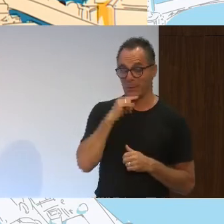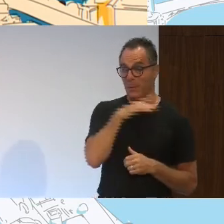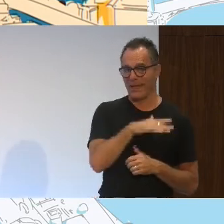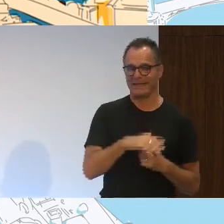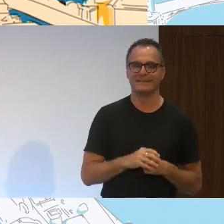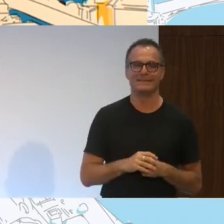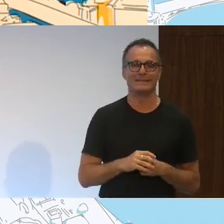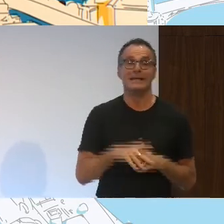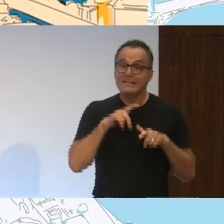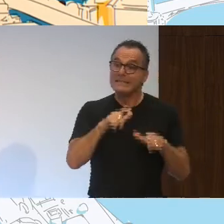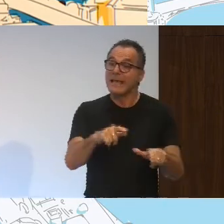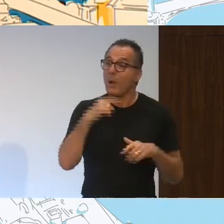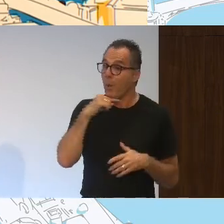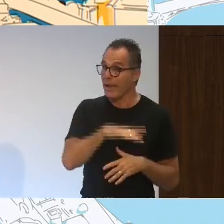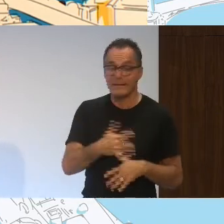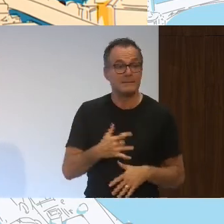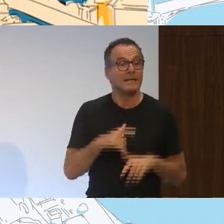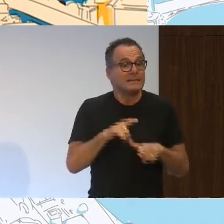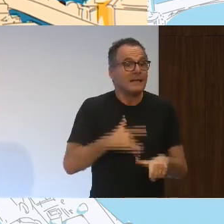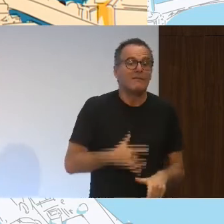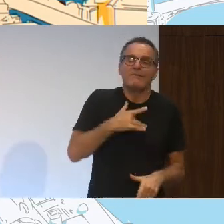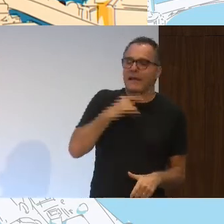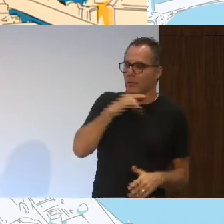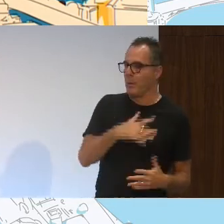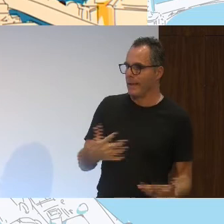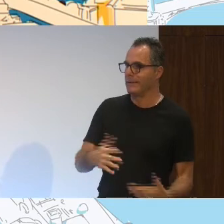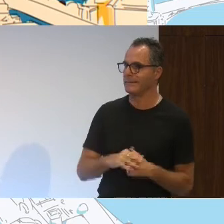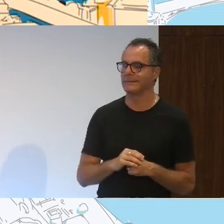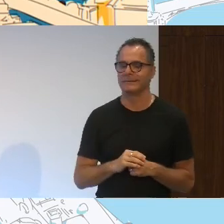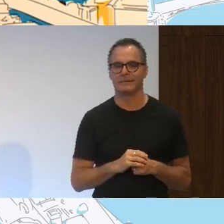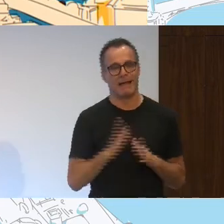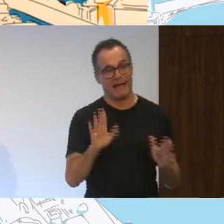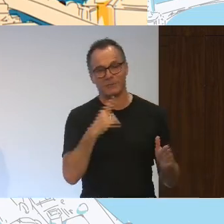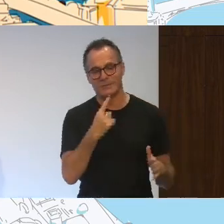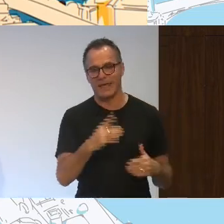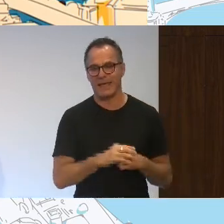And still it still feels a little it still feels quite weird, I have to say. It's like watching.